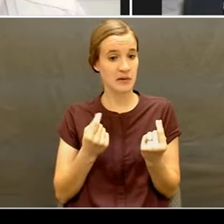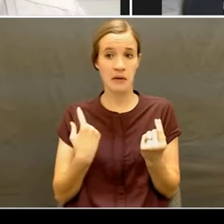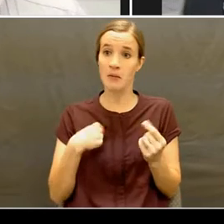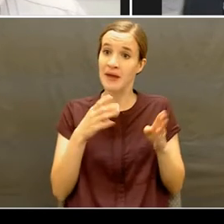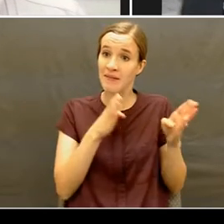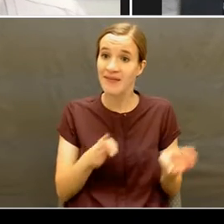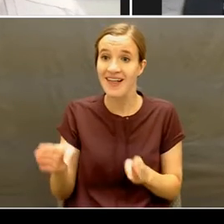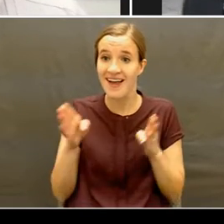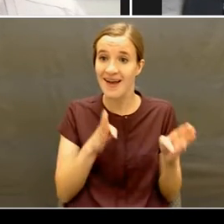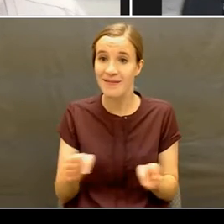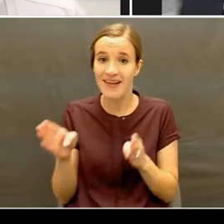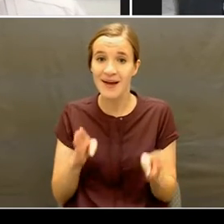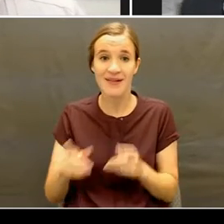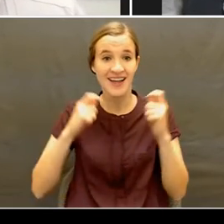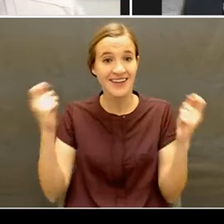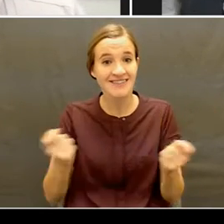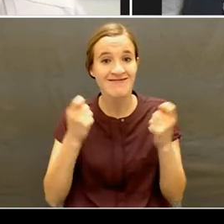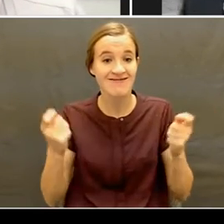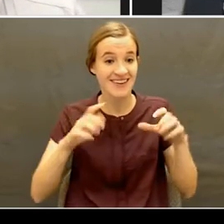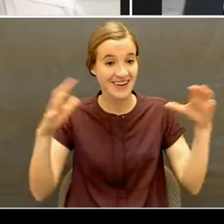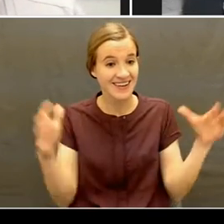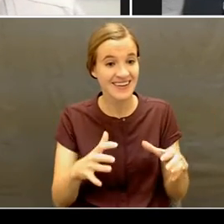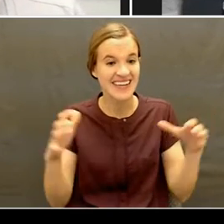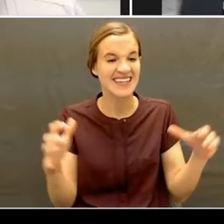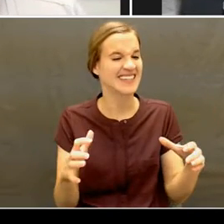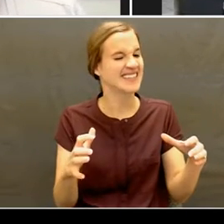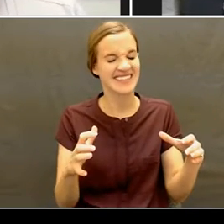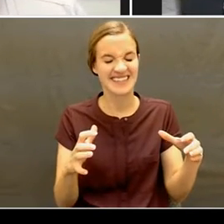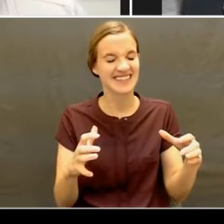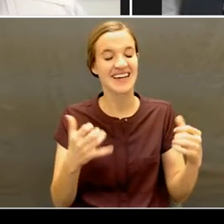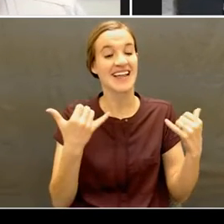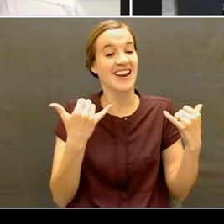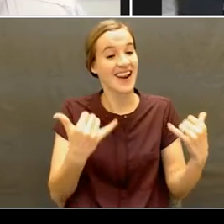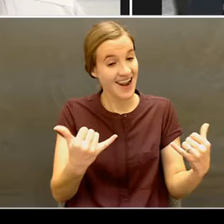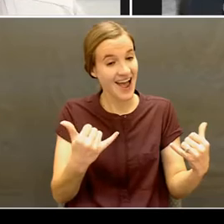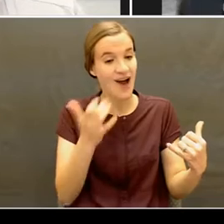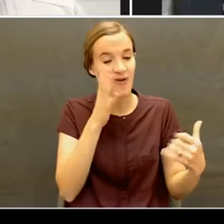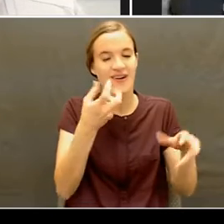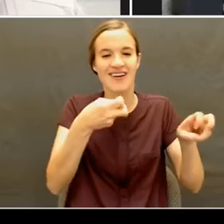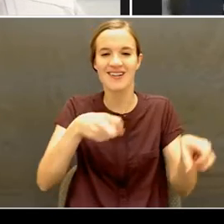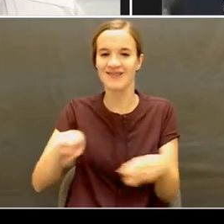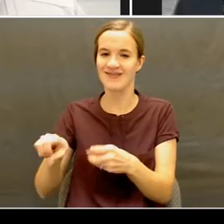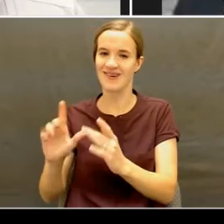celebrations that were going to be people happily getting together. Our people hopefully still